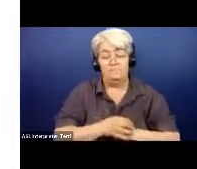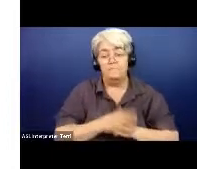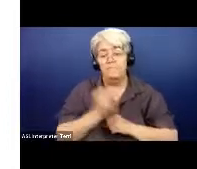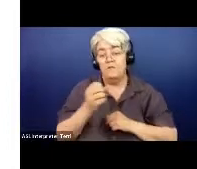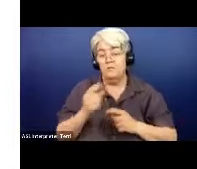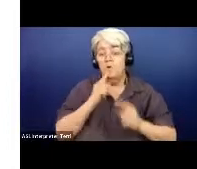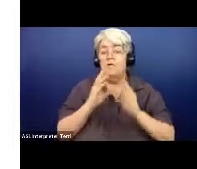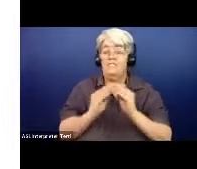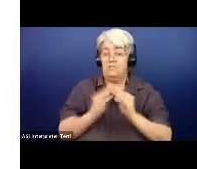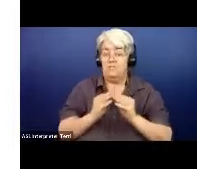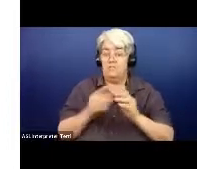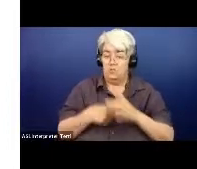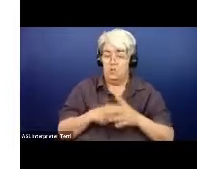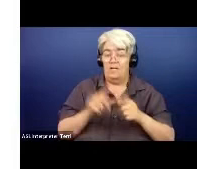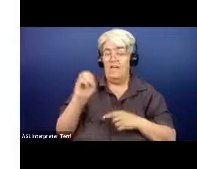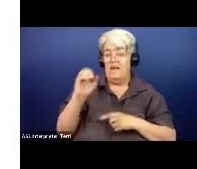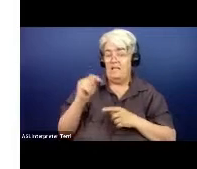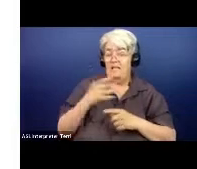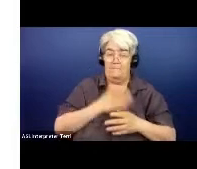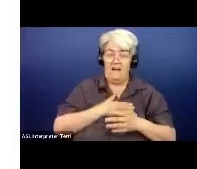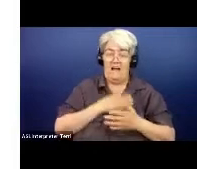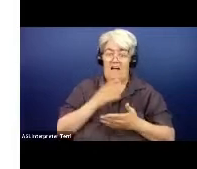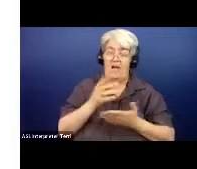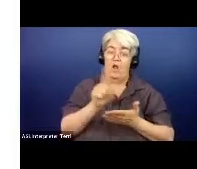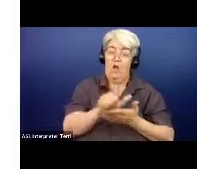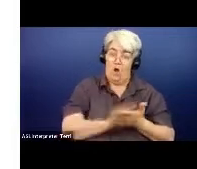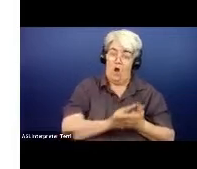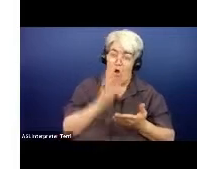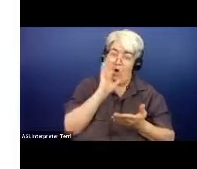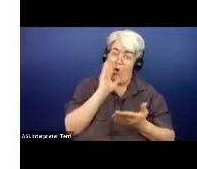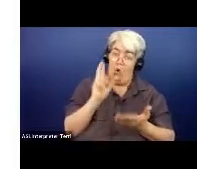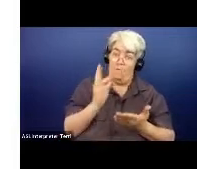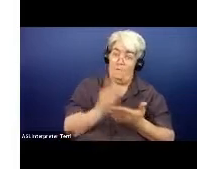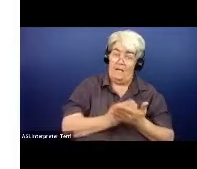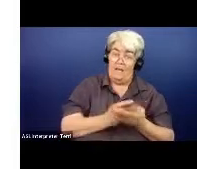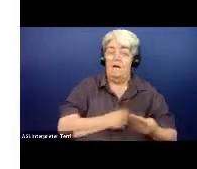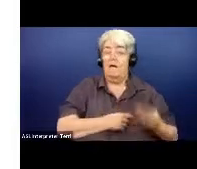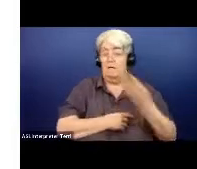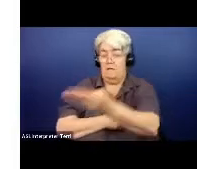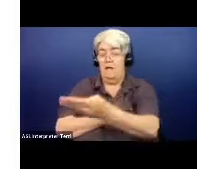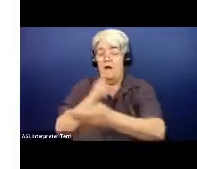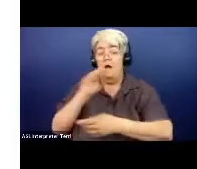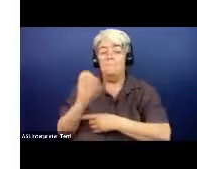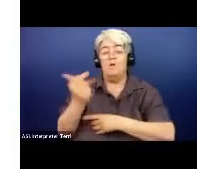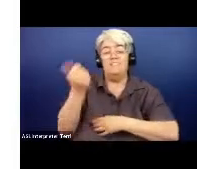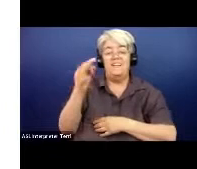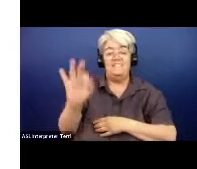Session started. Elliot filed my bill. I ended up testifying on March 19th of 2015 to the